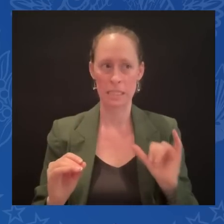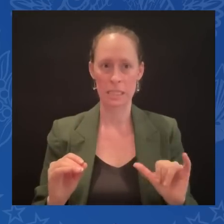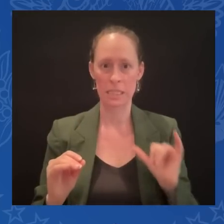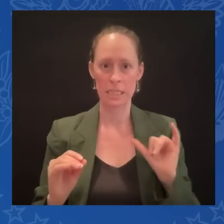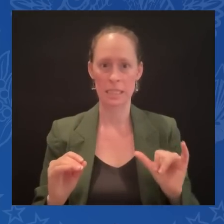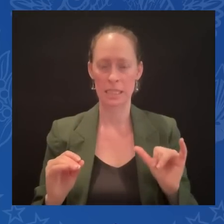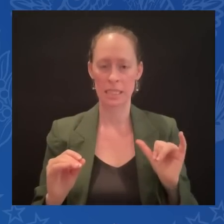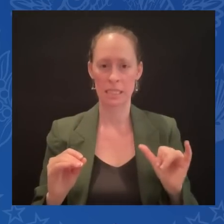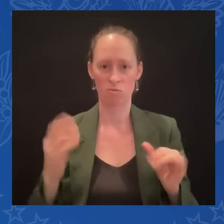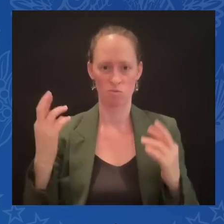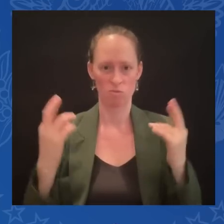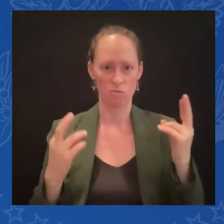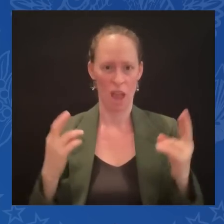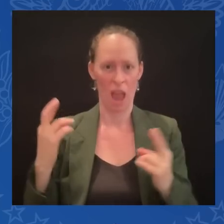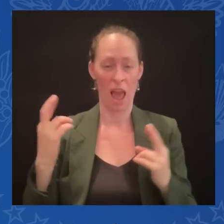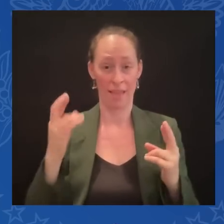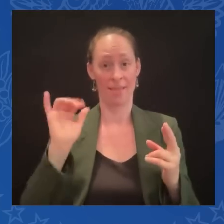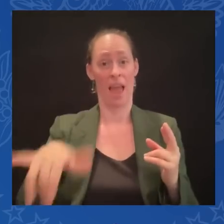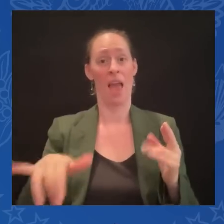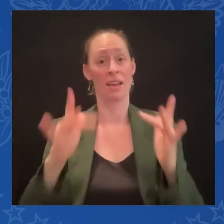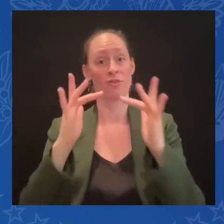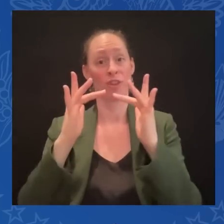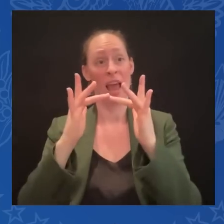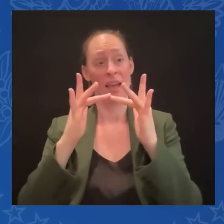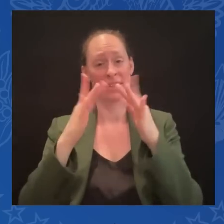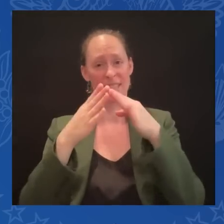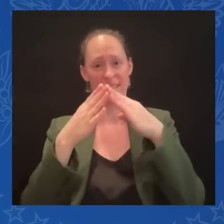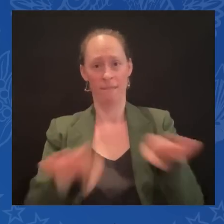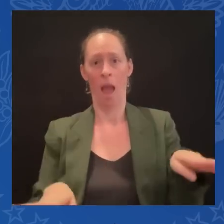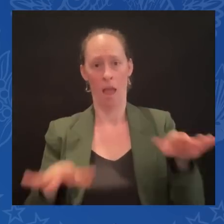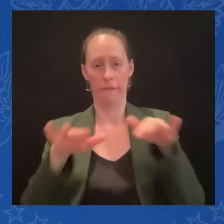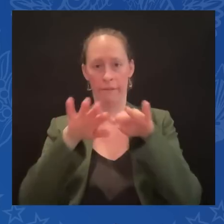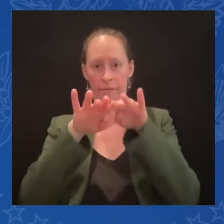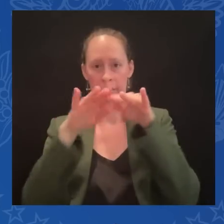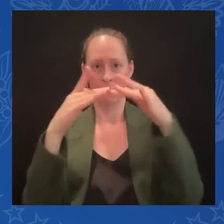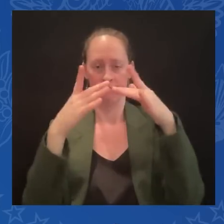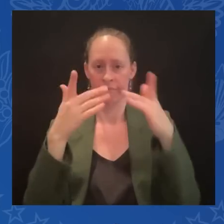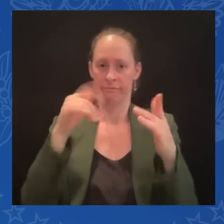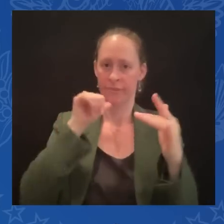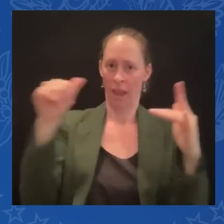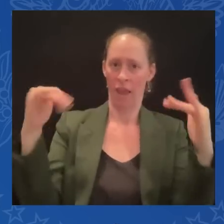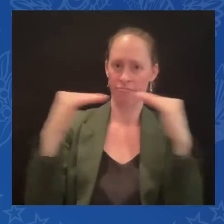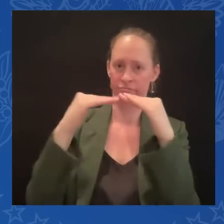Internet connection and those who don't. South Carolina is receiving $1 billion